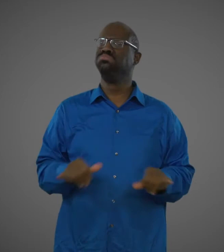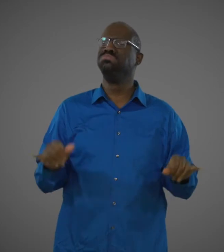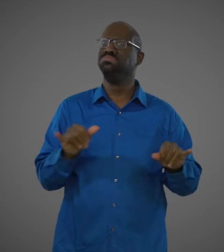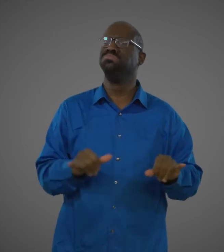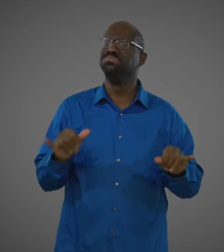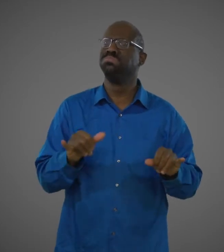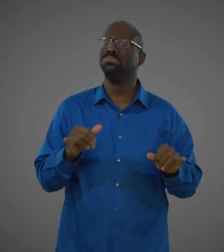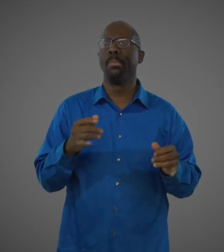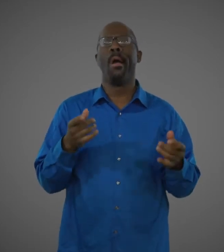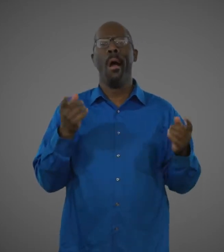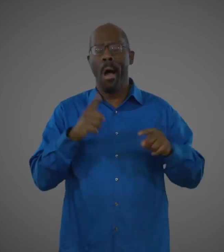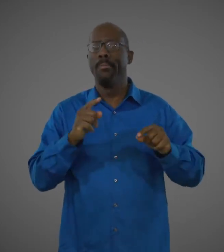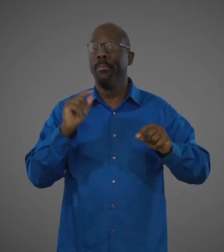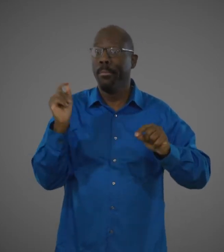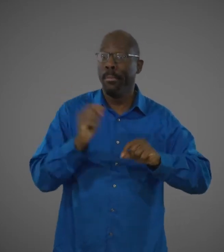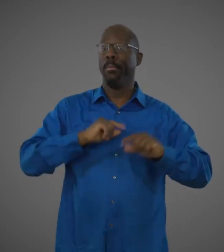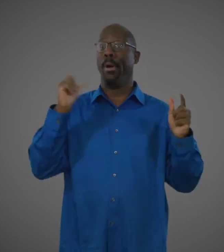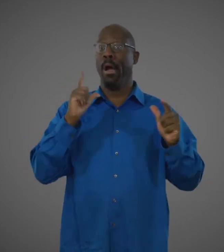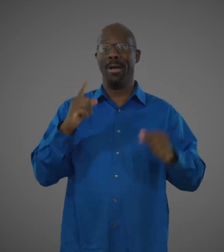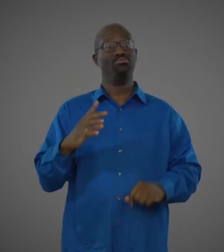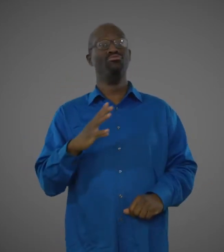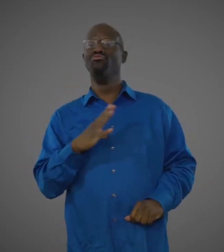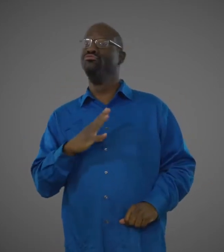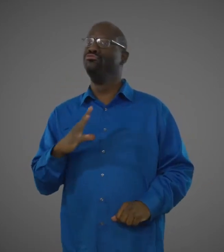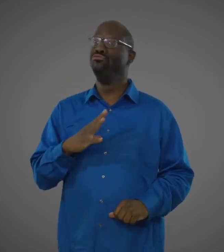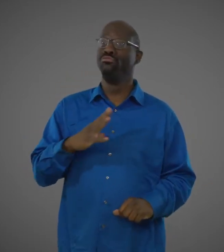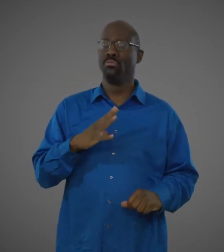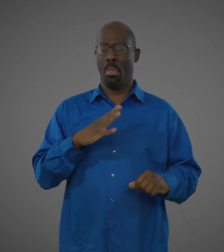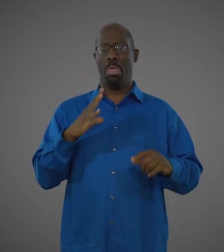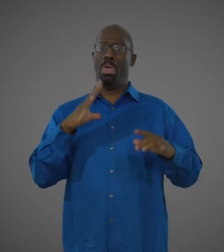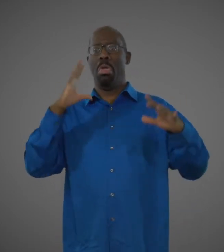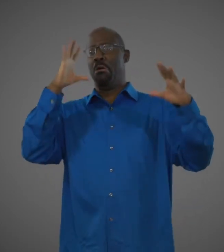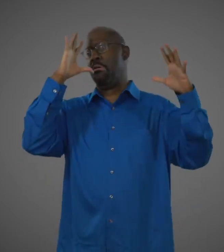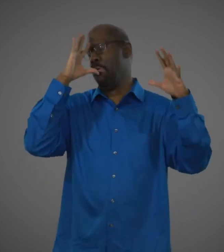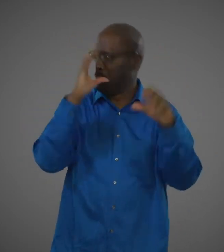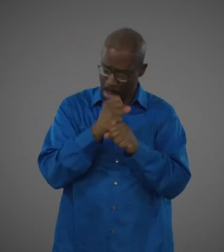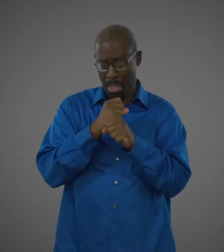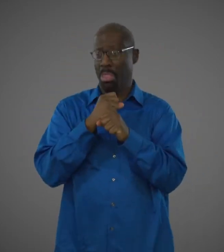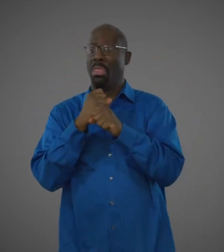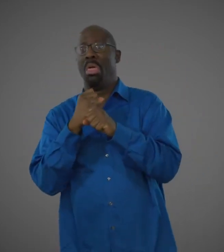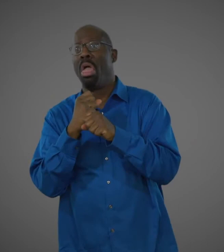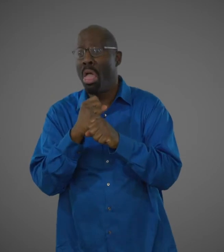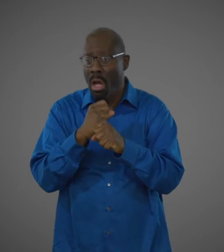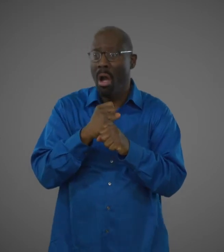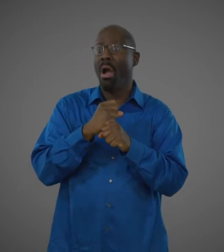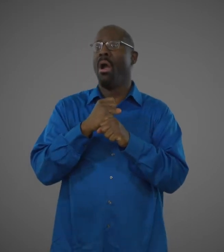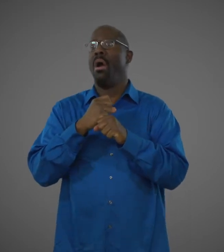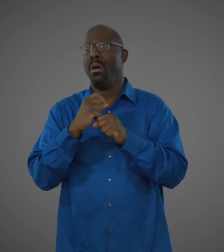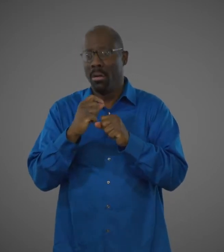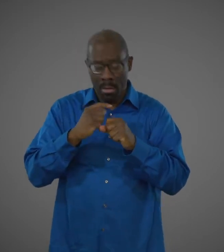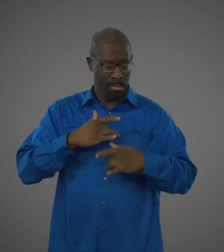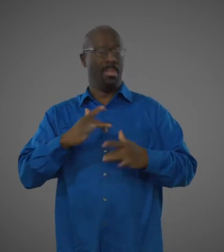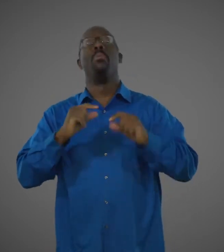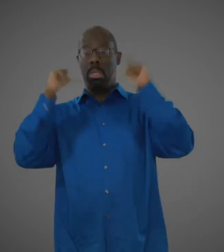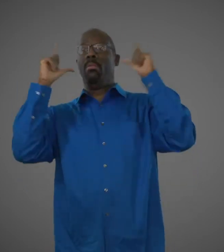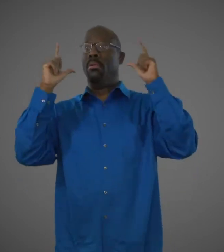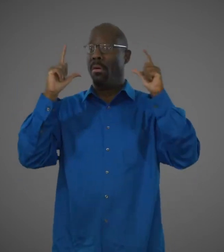Syncope is common. It occurs when you feel perfectly normal one minute, and then you suddenly pass out.